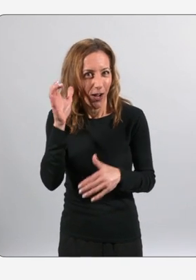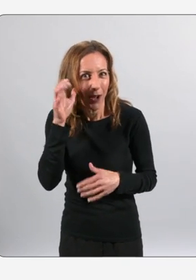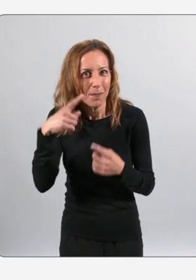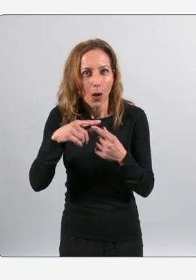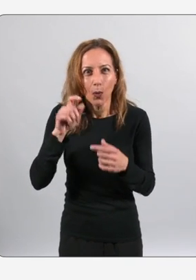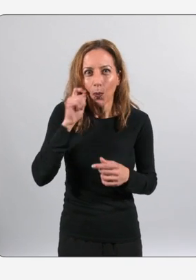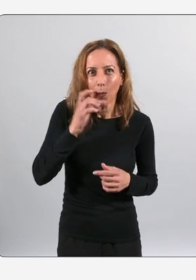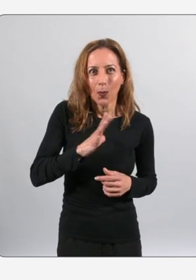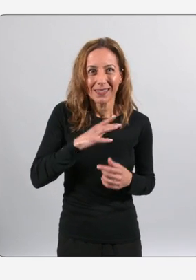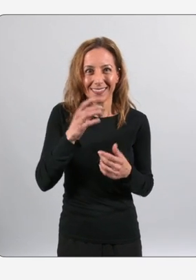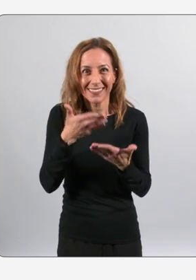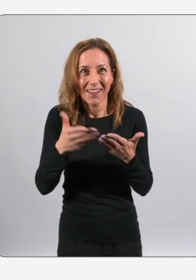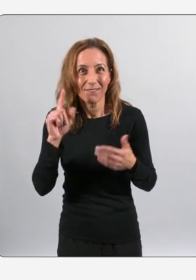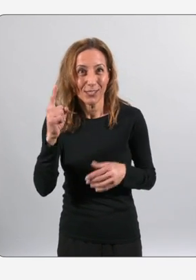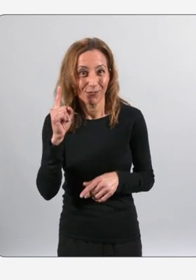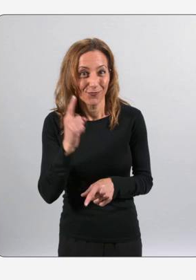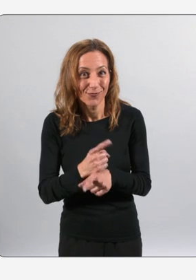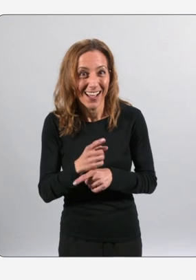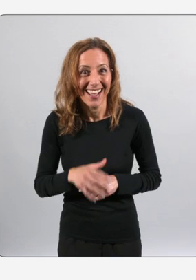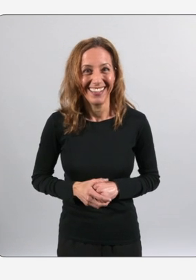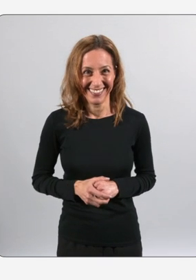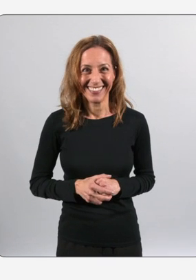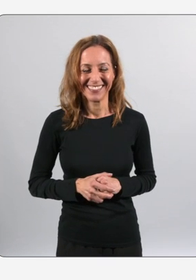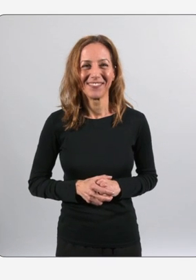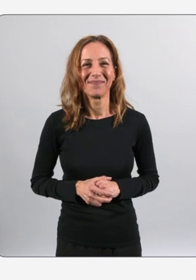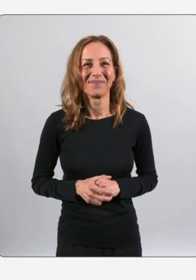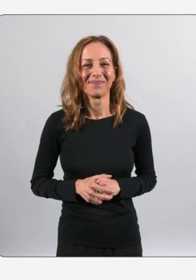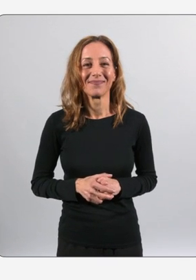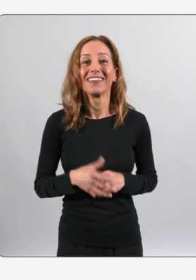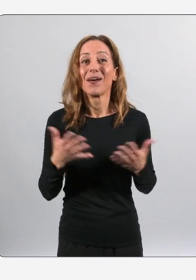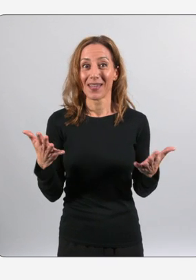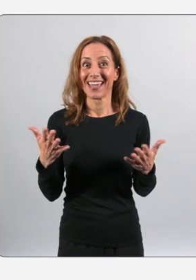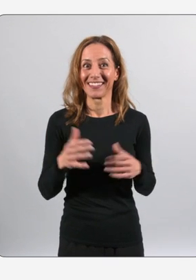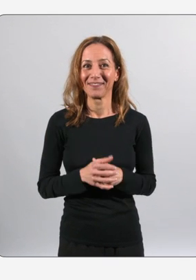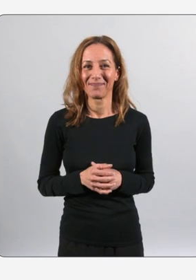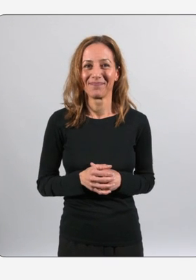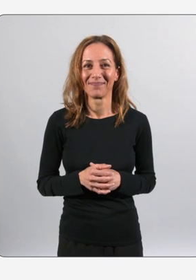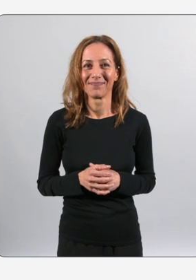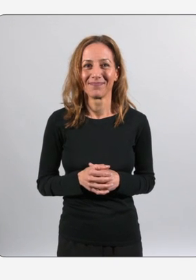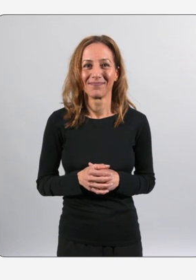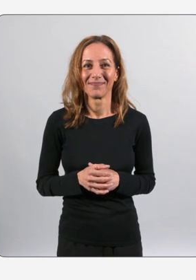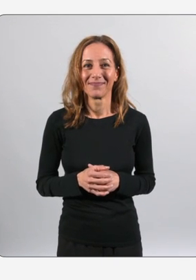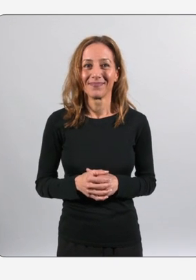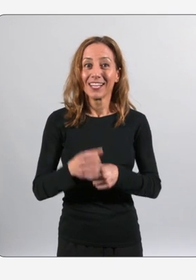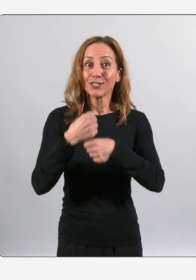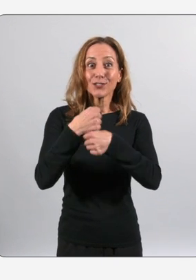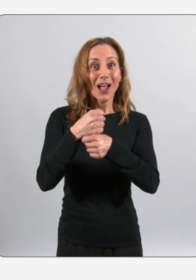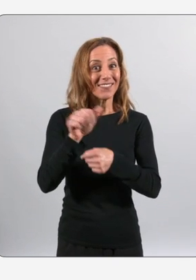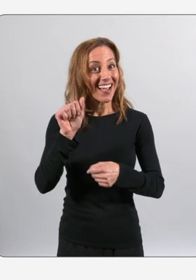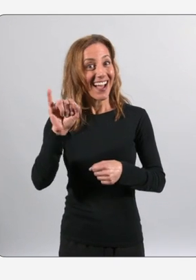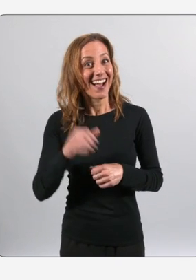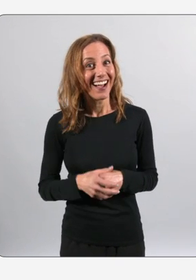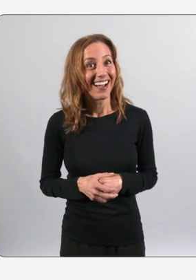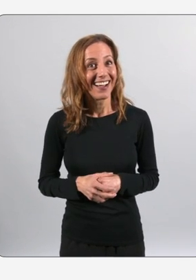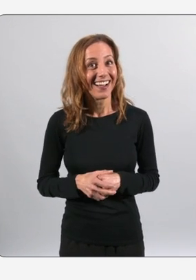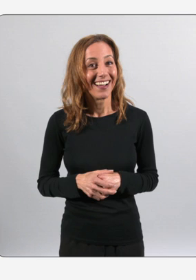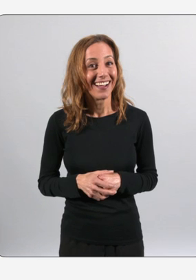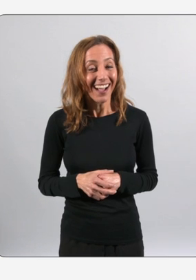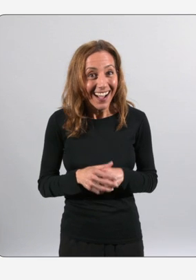Yeah? . All right. Generative AI. I bet none of you saw that coming.